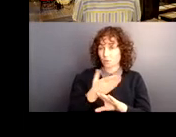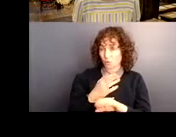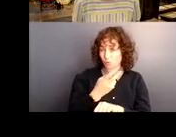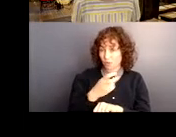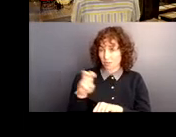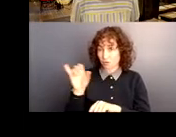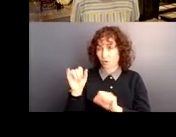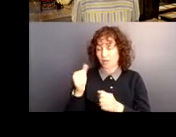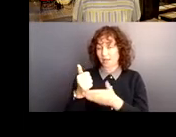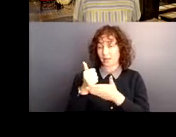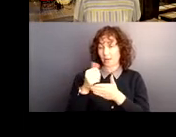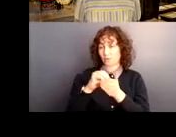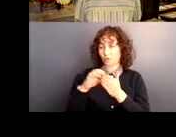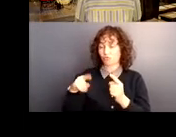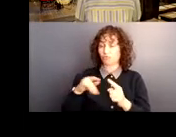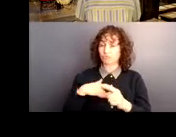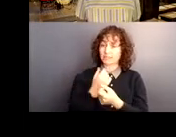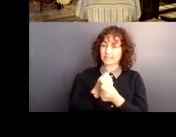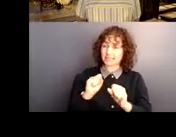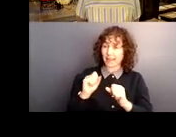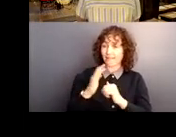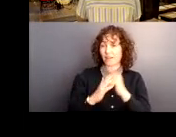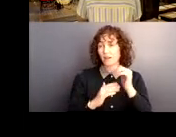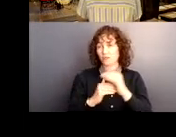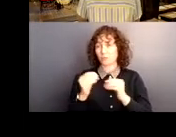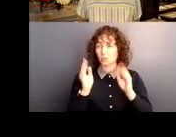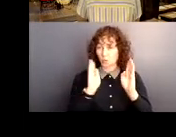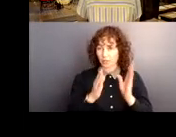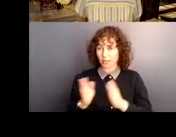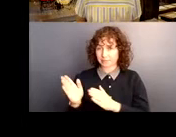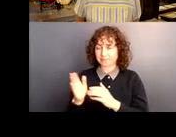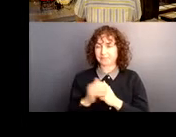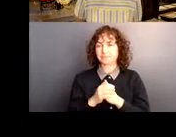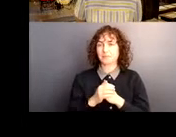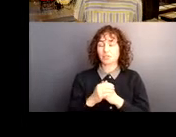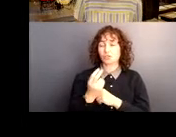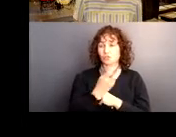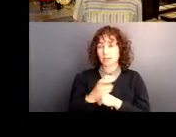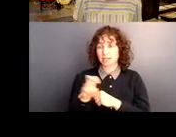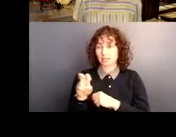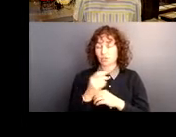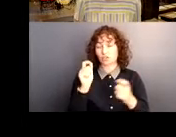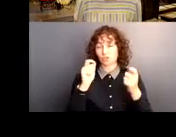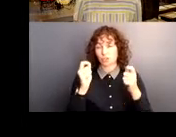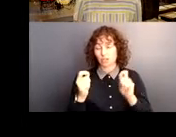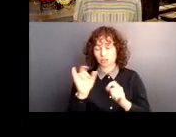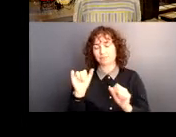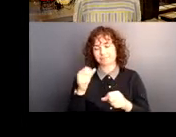help our students feel safe, comfortable and organized. Transitions and change can be difficult for our students